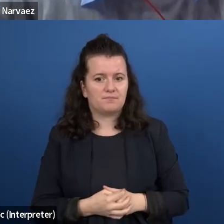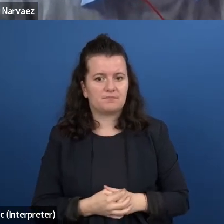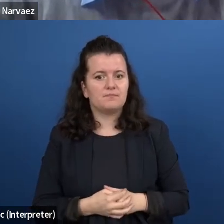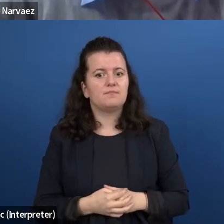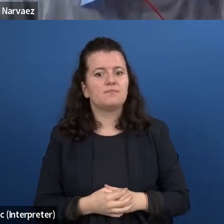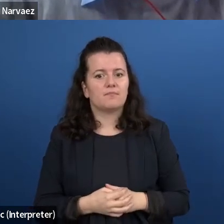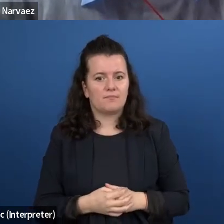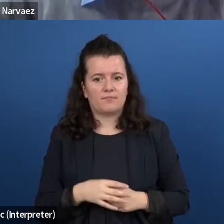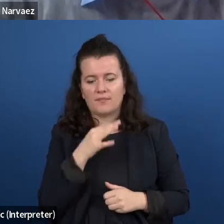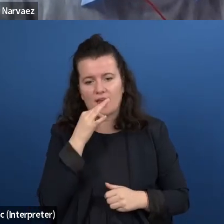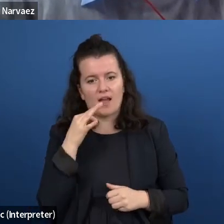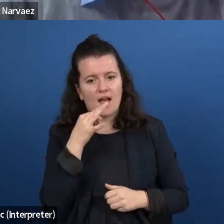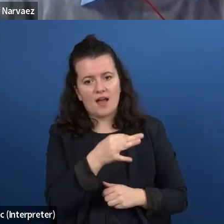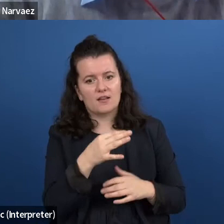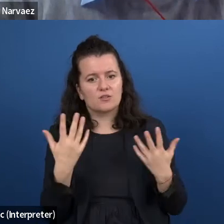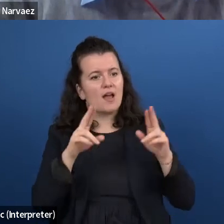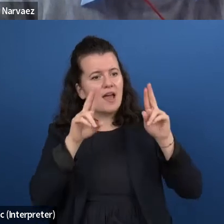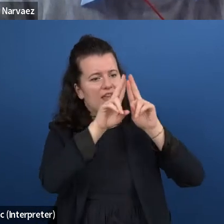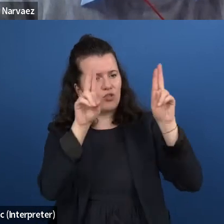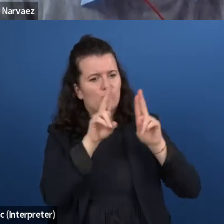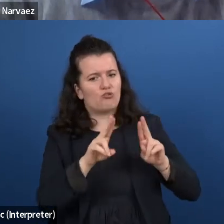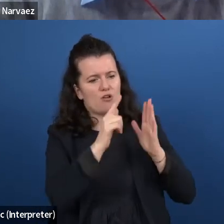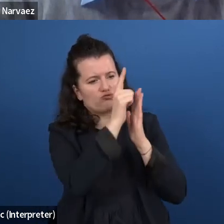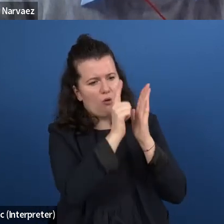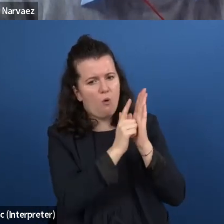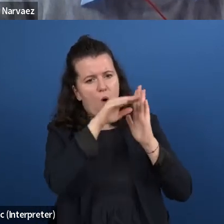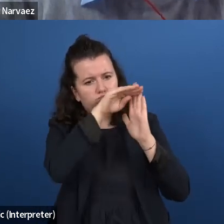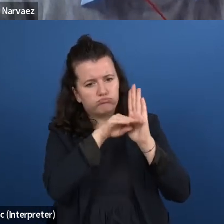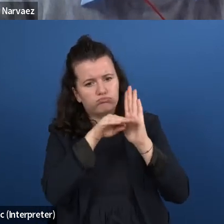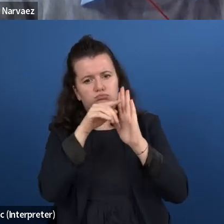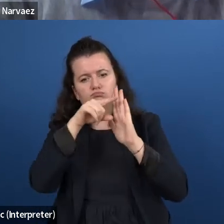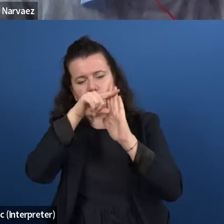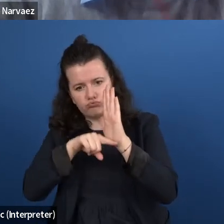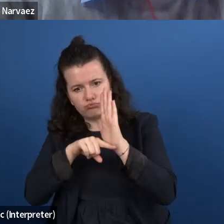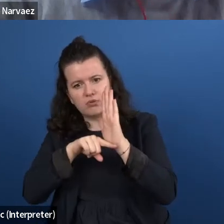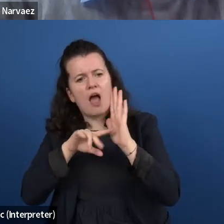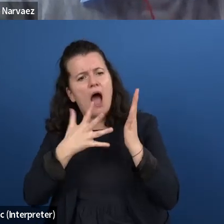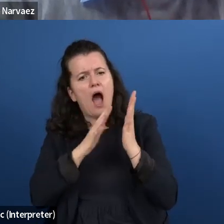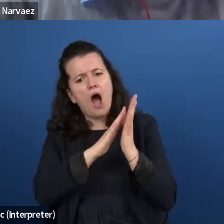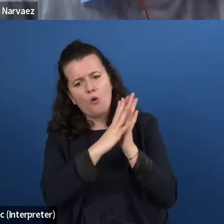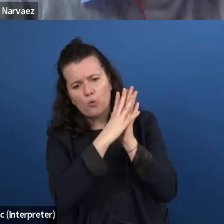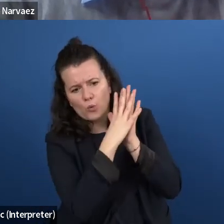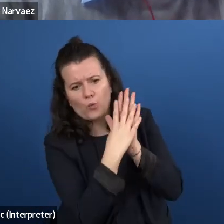they can be translated to national legislation? Specifically when it comes to reporting and prosecution